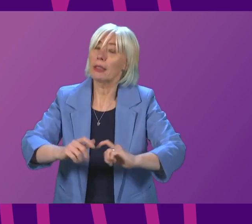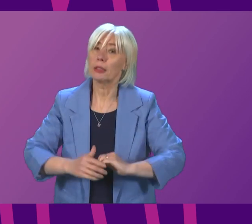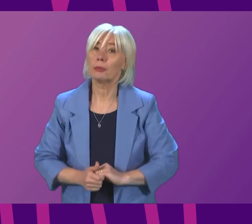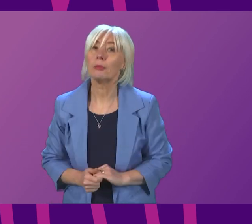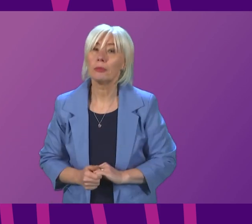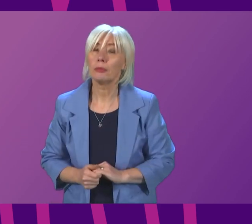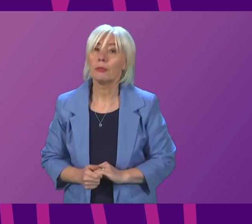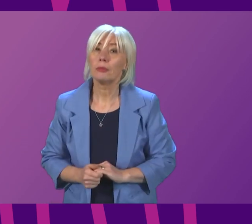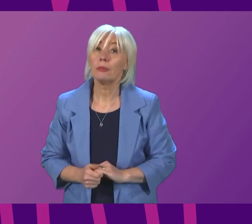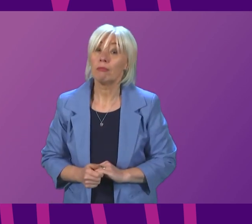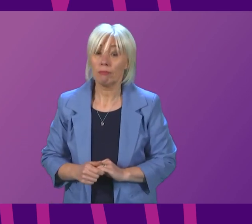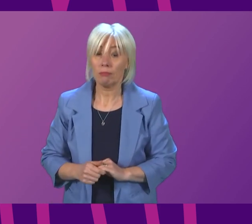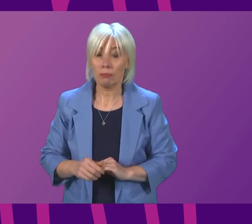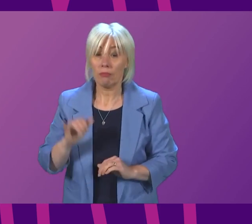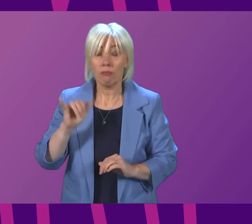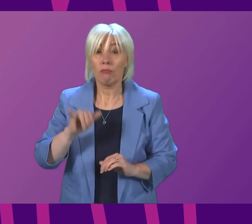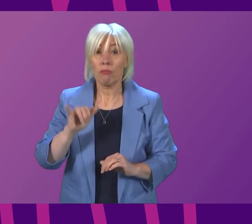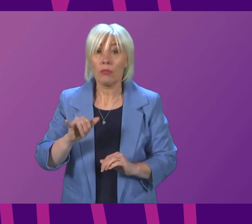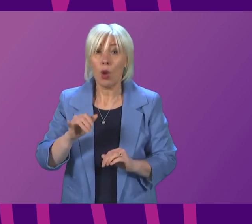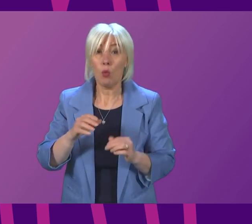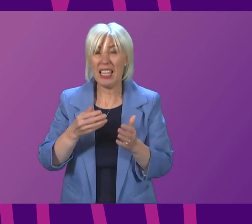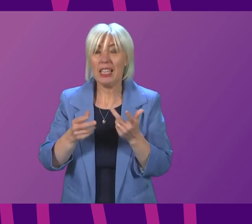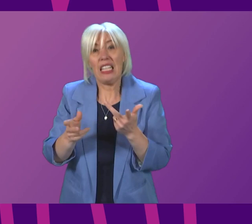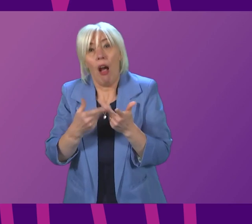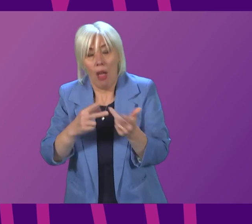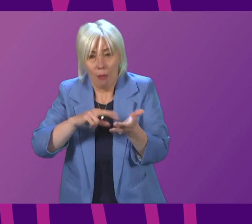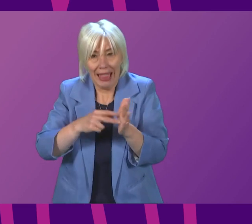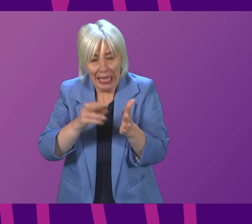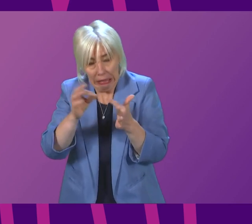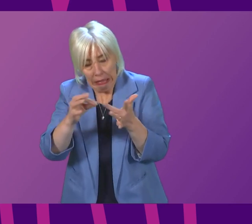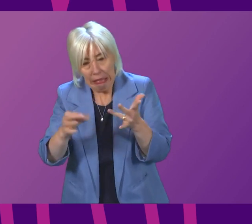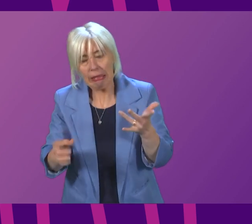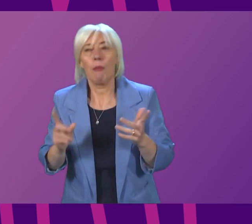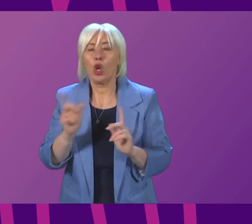The First Minister is right that contingencies are needed—but not the type that her Government proposes.